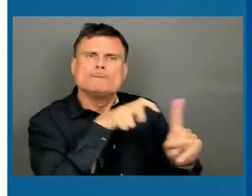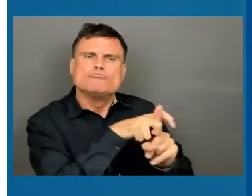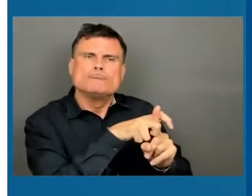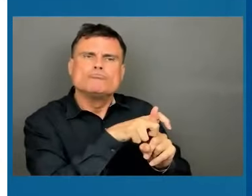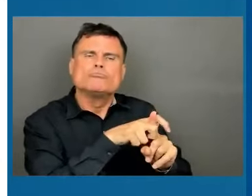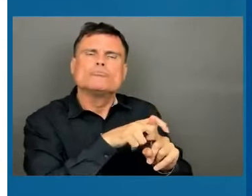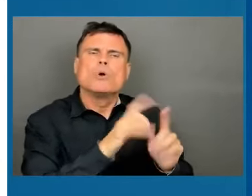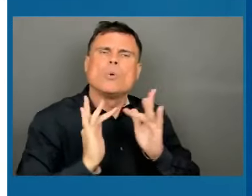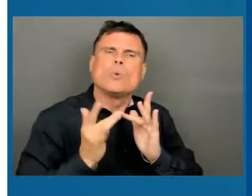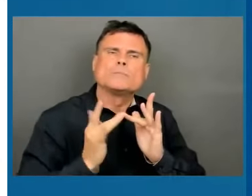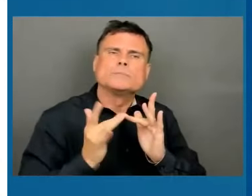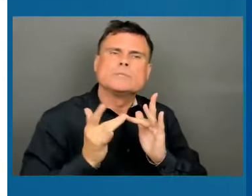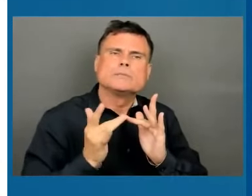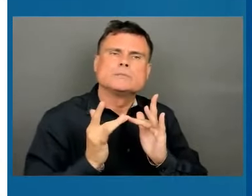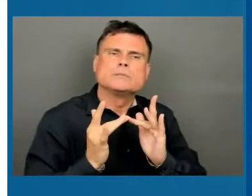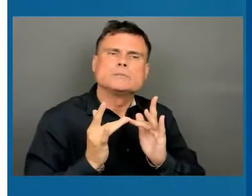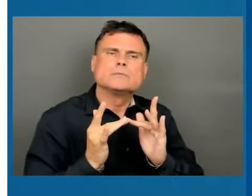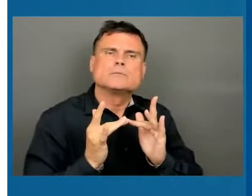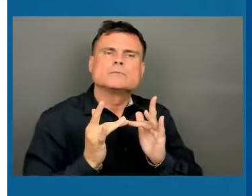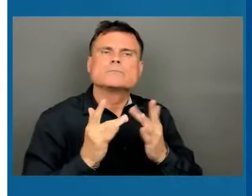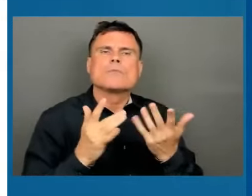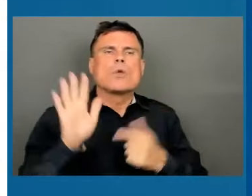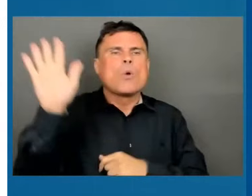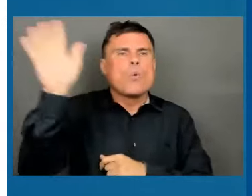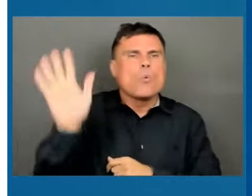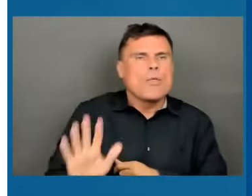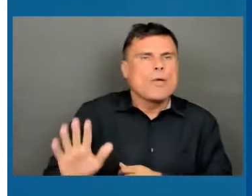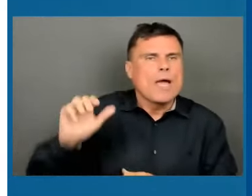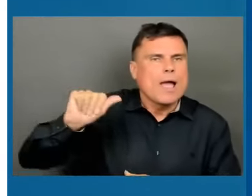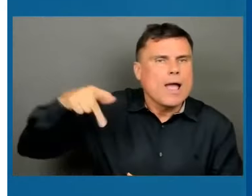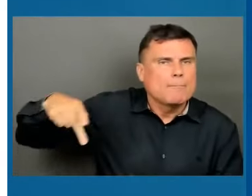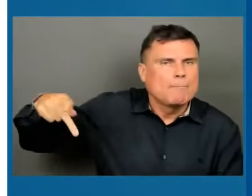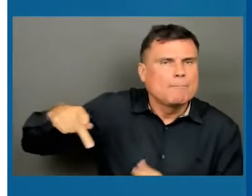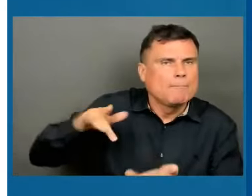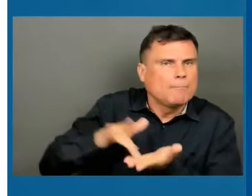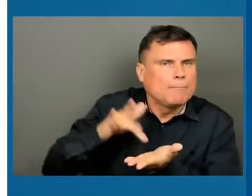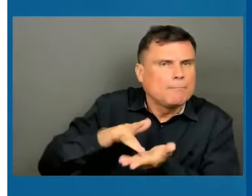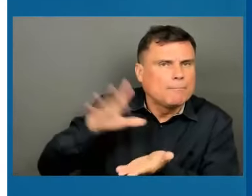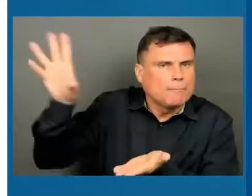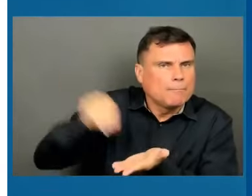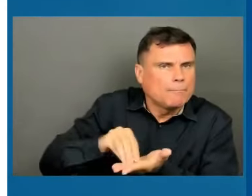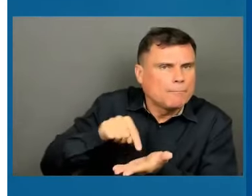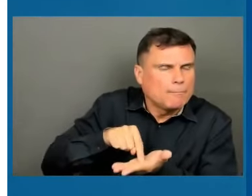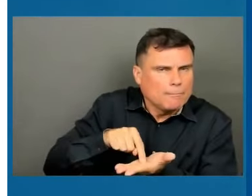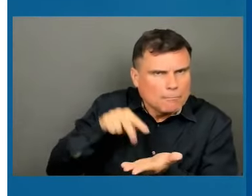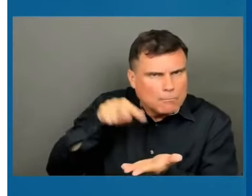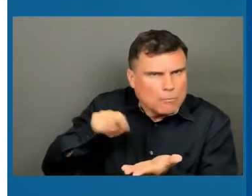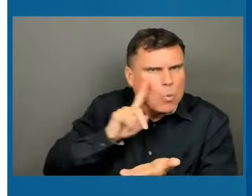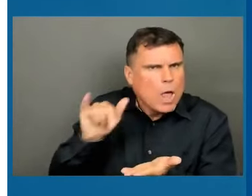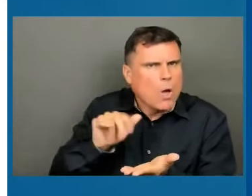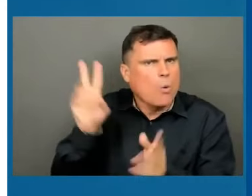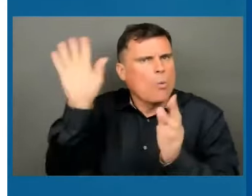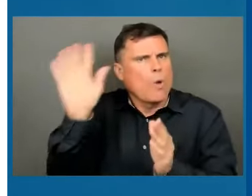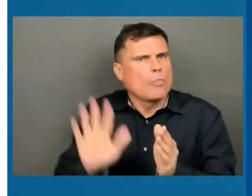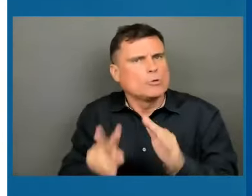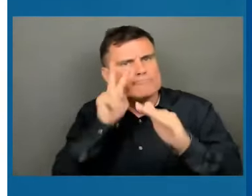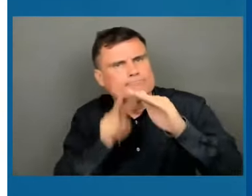the information at your finger tips in short order in order so understand when you're